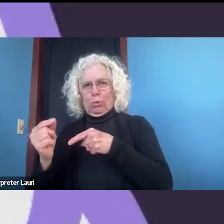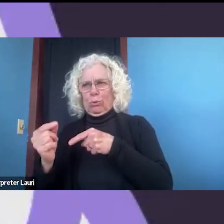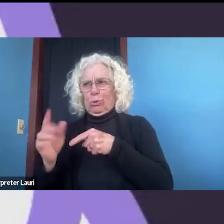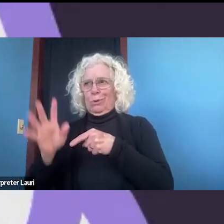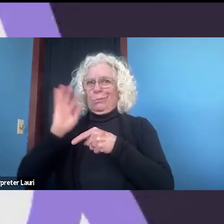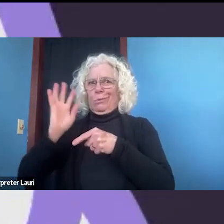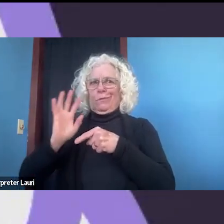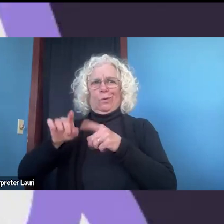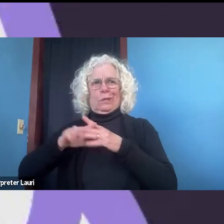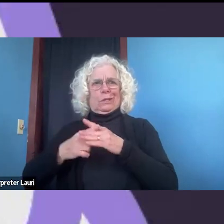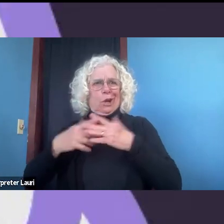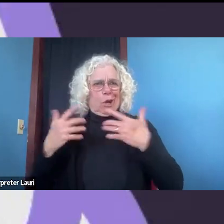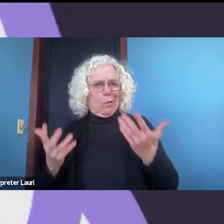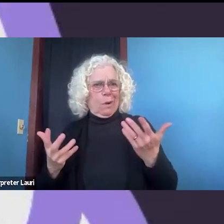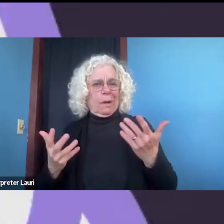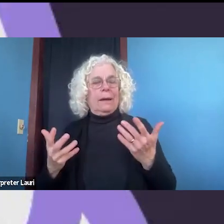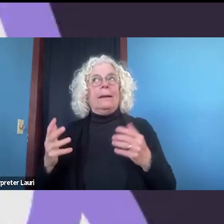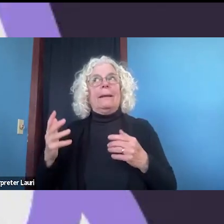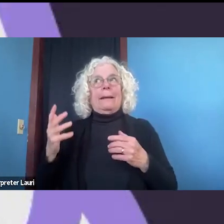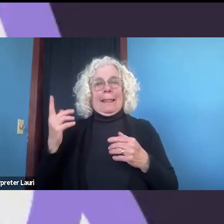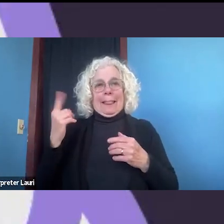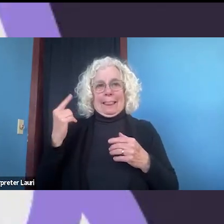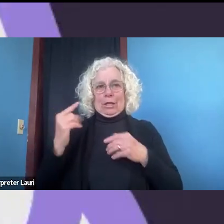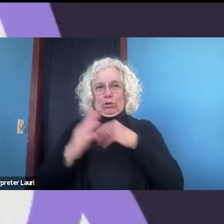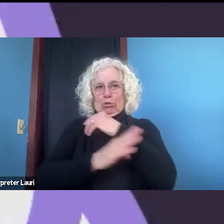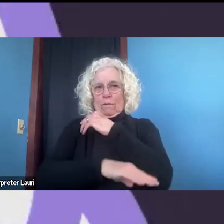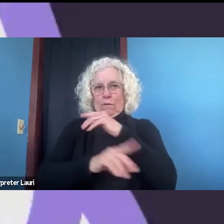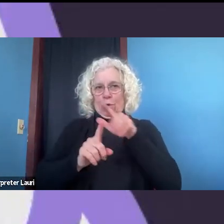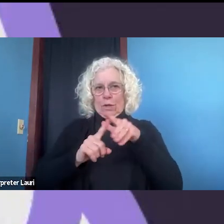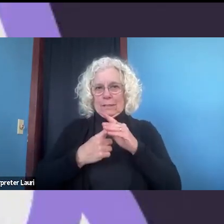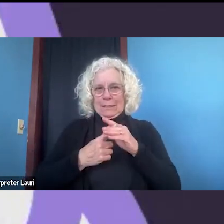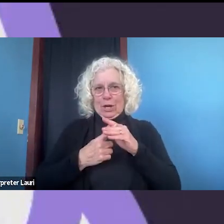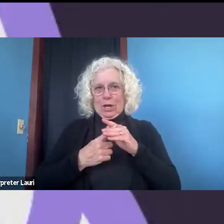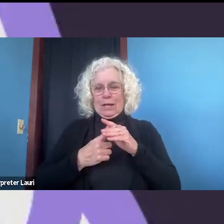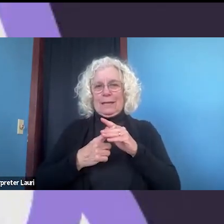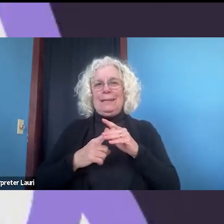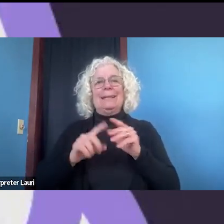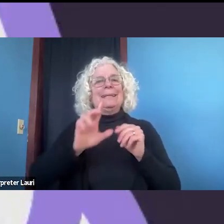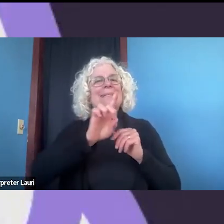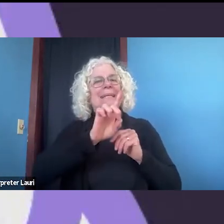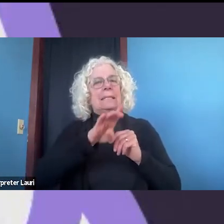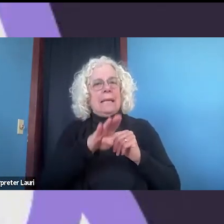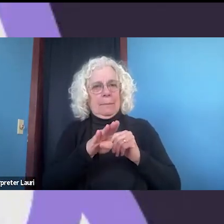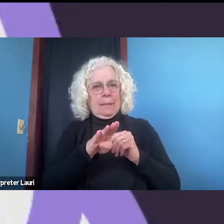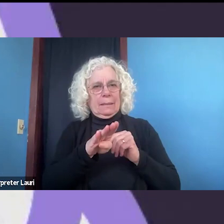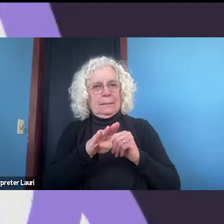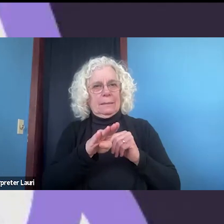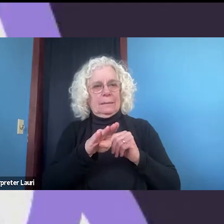We launched it last fall. It is a living interactive database of local arts agencies across the country.